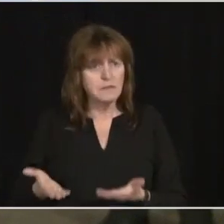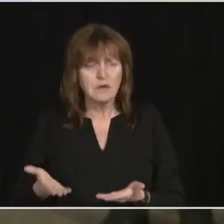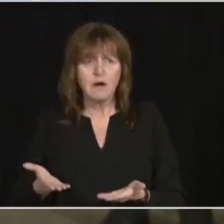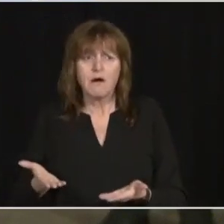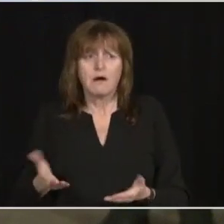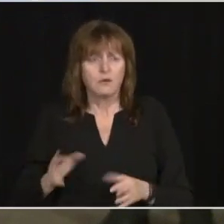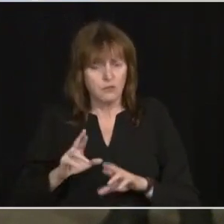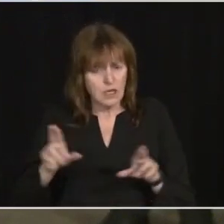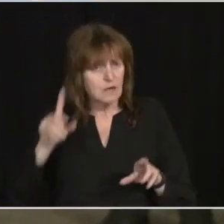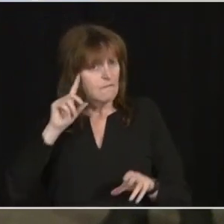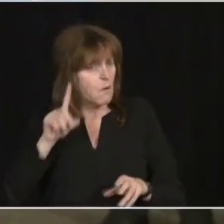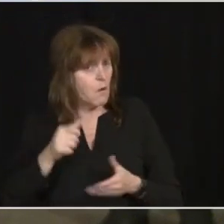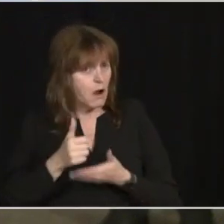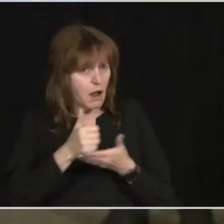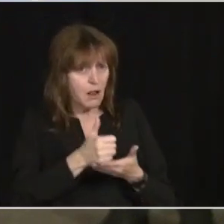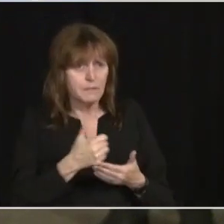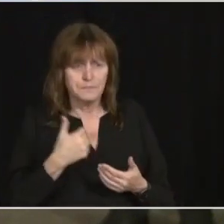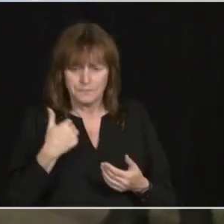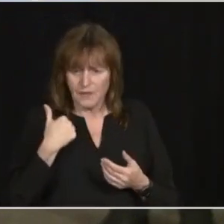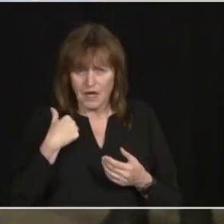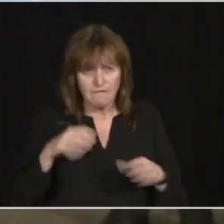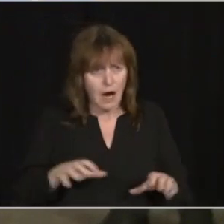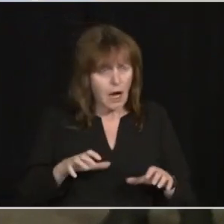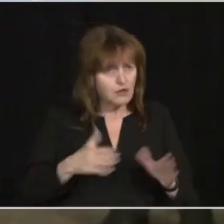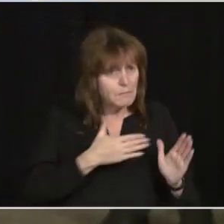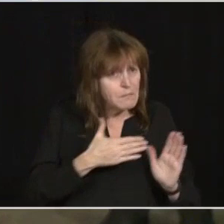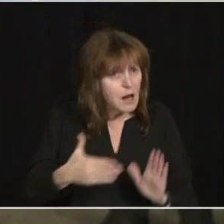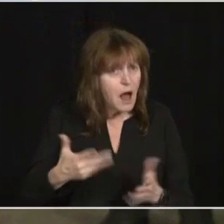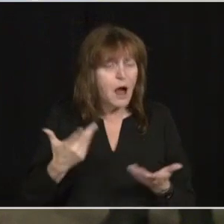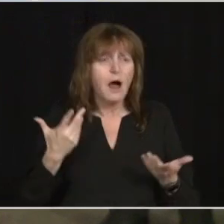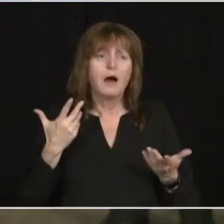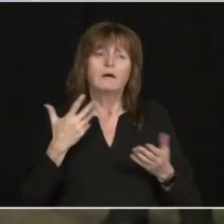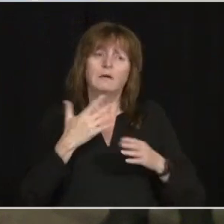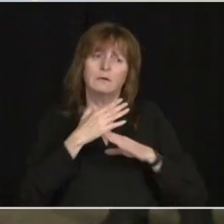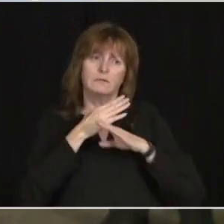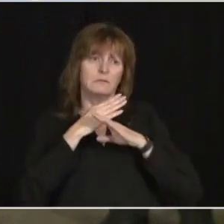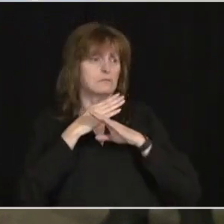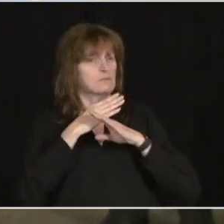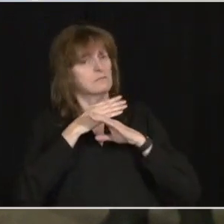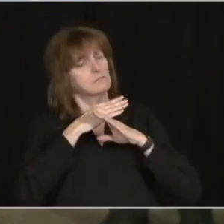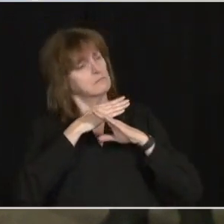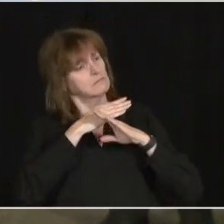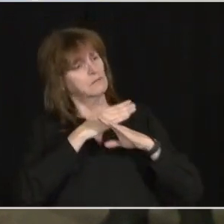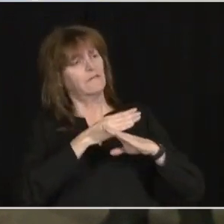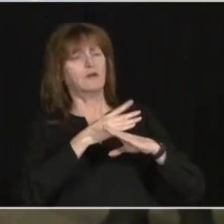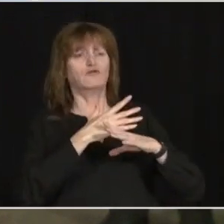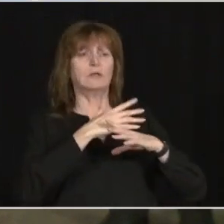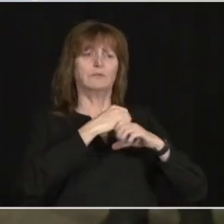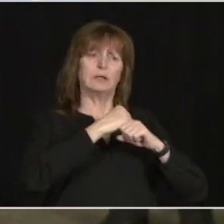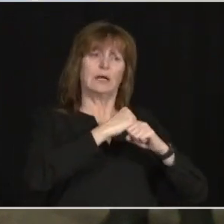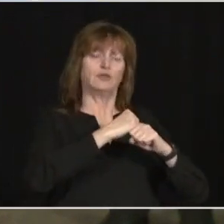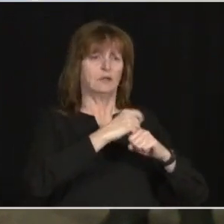Our action plan we've announced, the protection prevention for in infection, looking at SWAT teams coming into the homes.